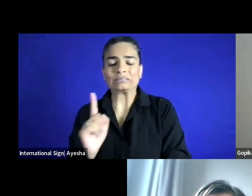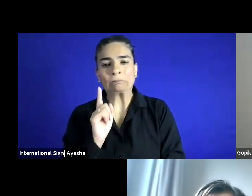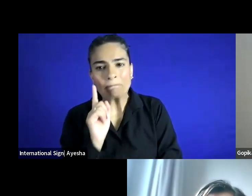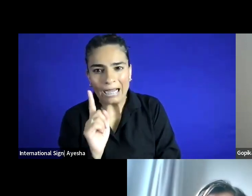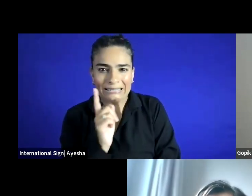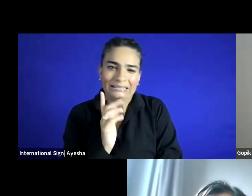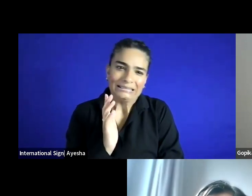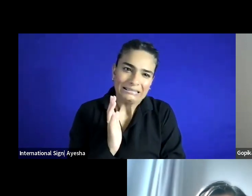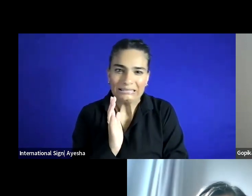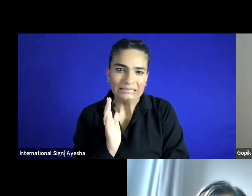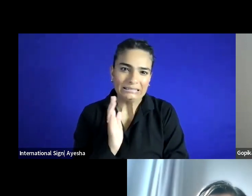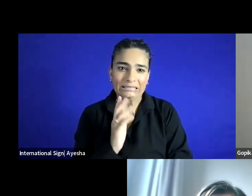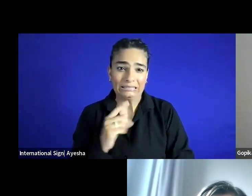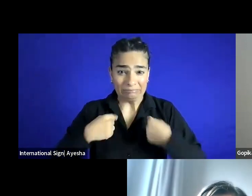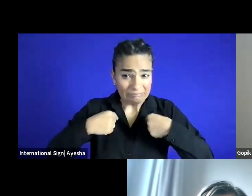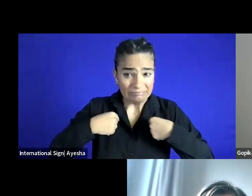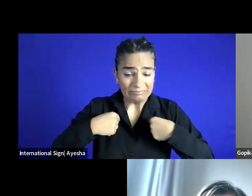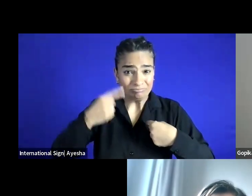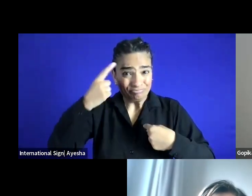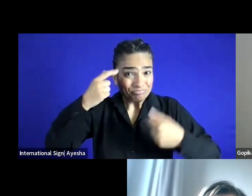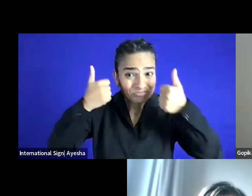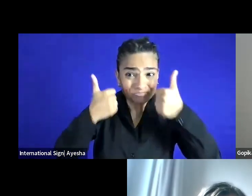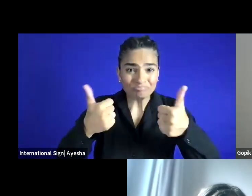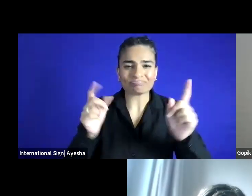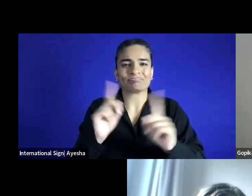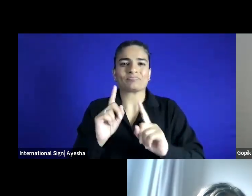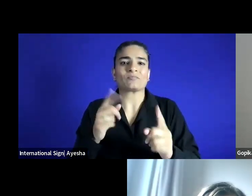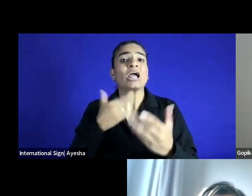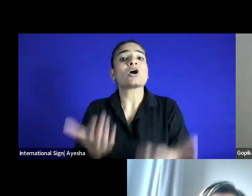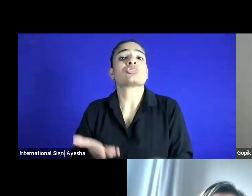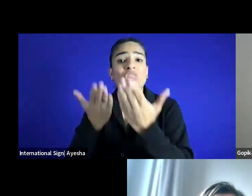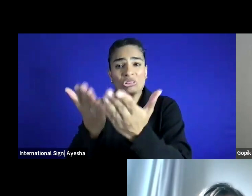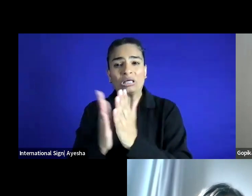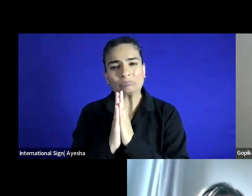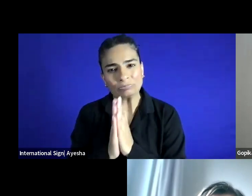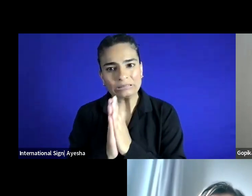So I would suggest right now to operate under the assumption that people are not registered to the forum